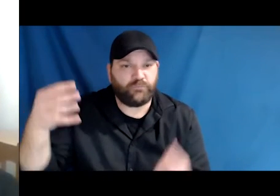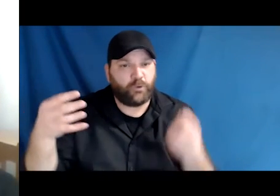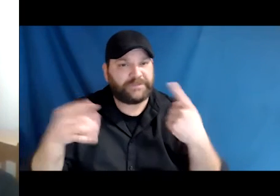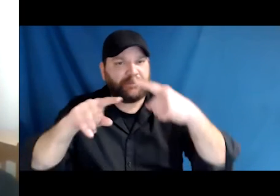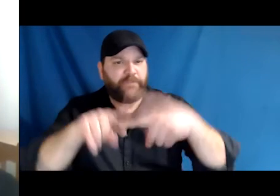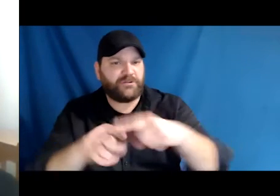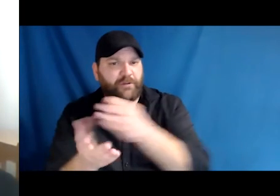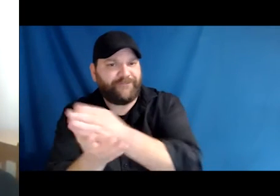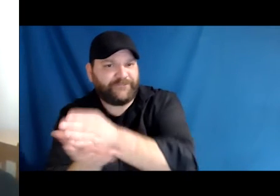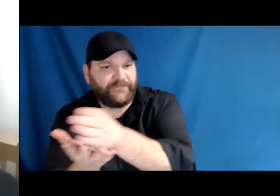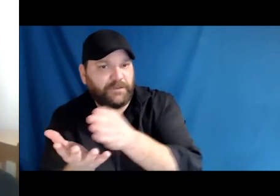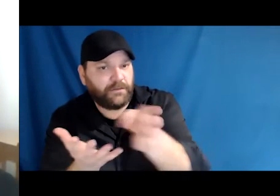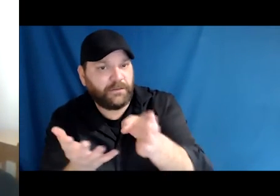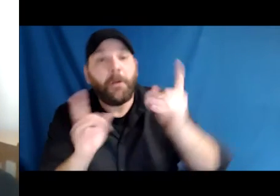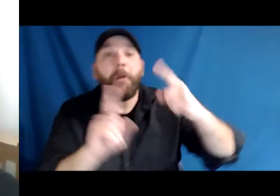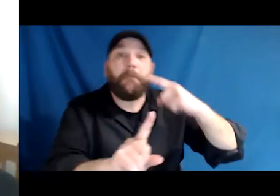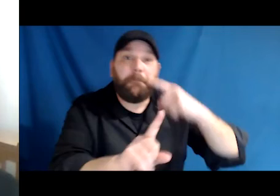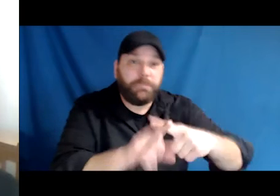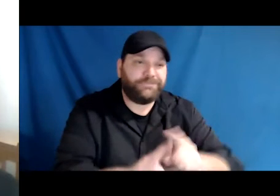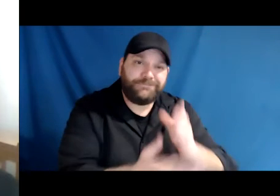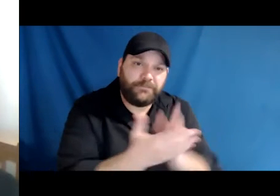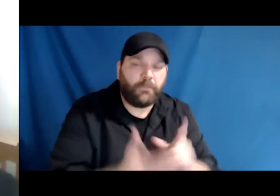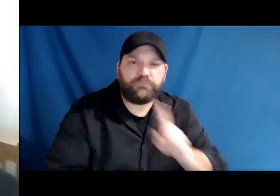some you've never thought of which is what's so exciting about research.